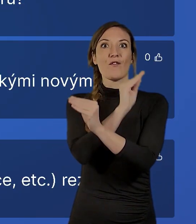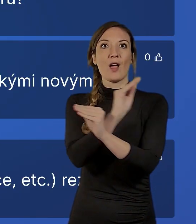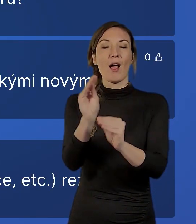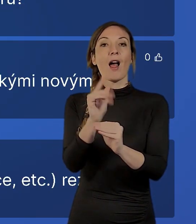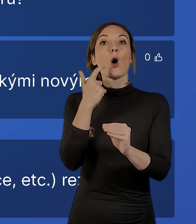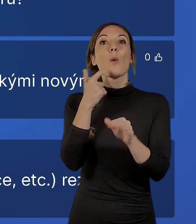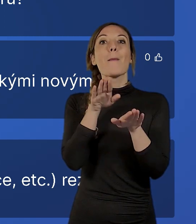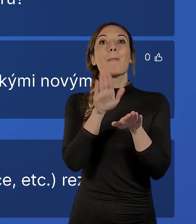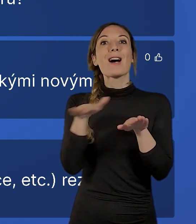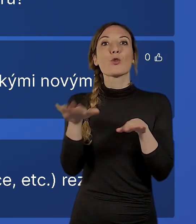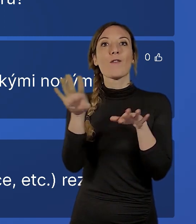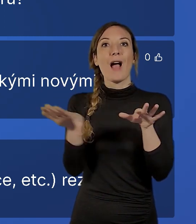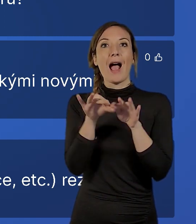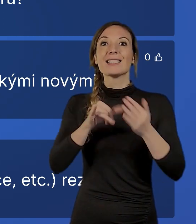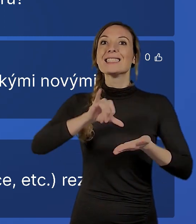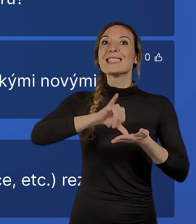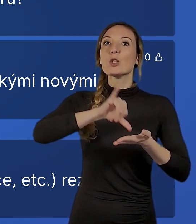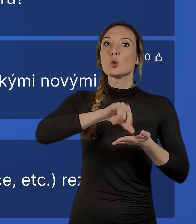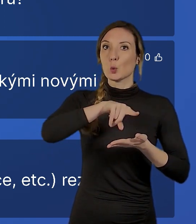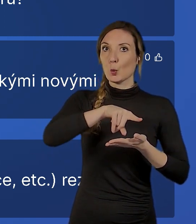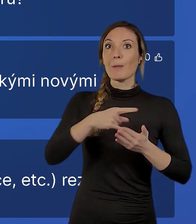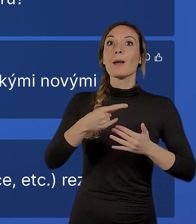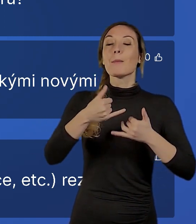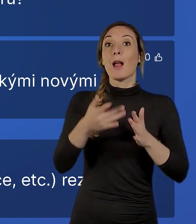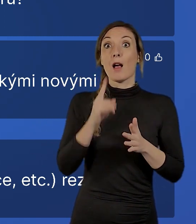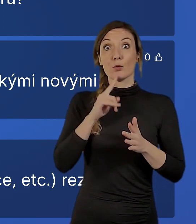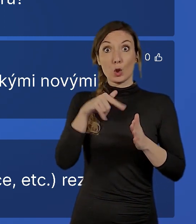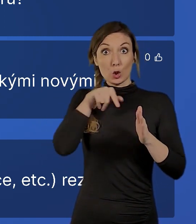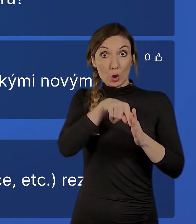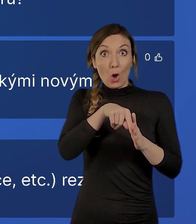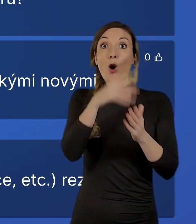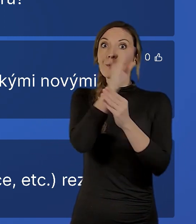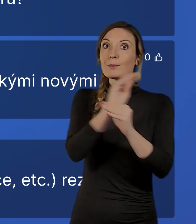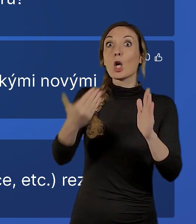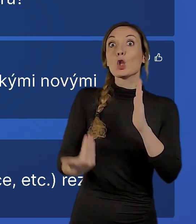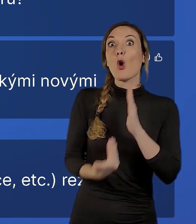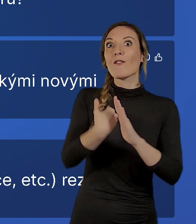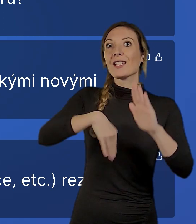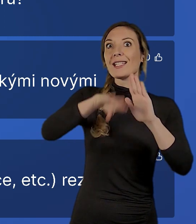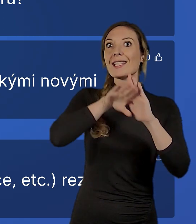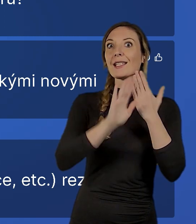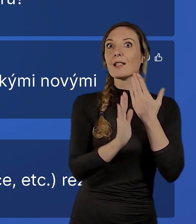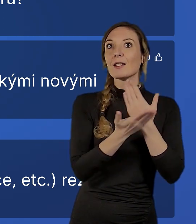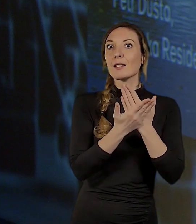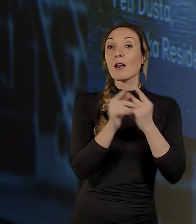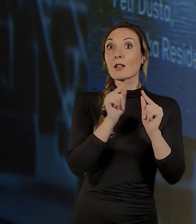Whether you already have any relief. Or whether this location already has any relief or can afford it.